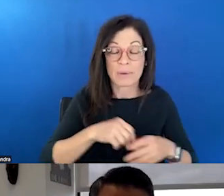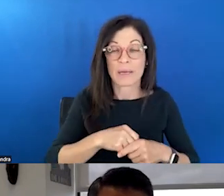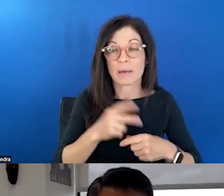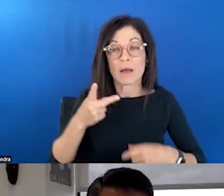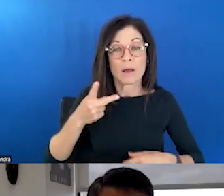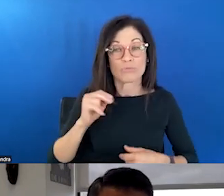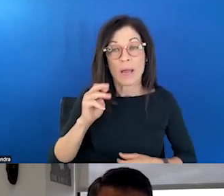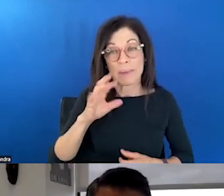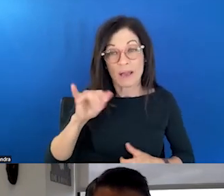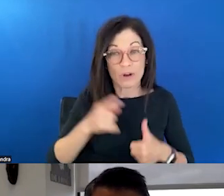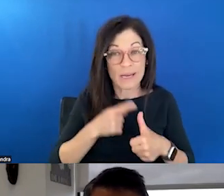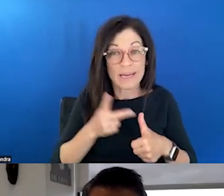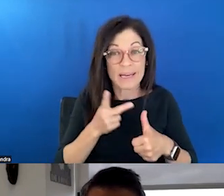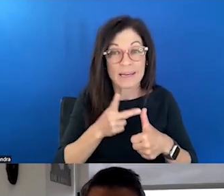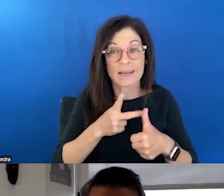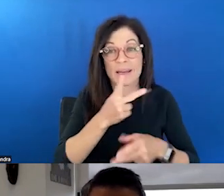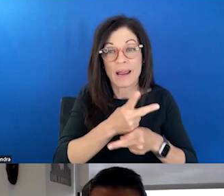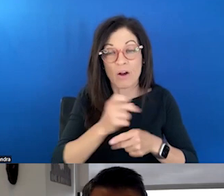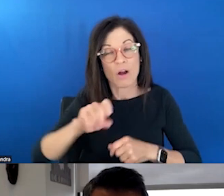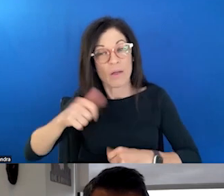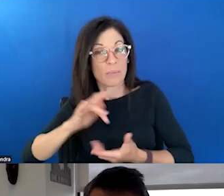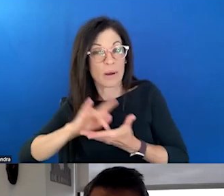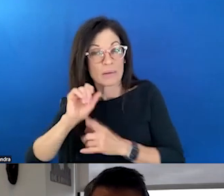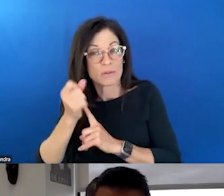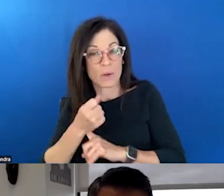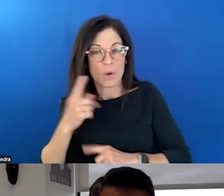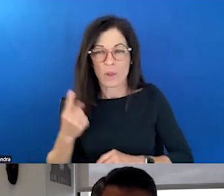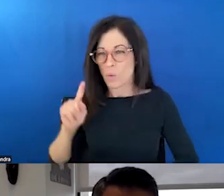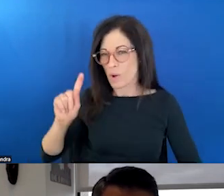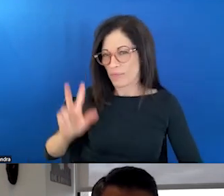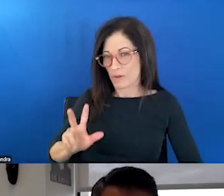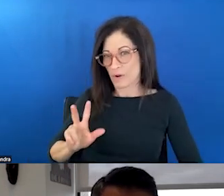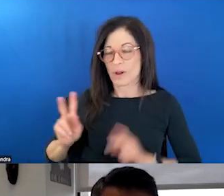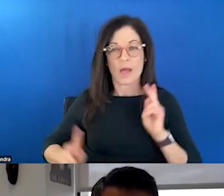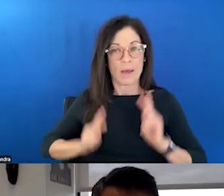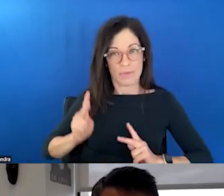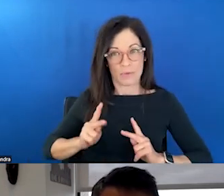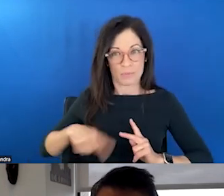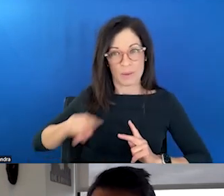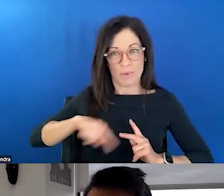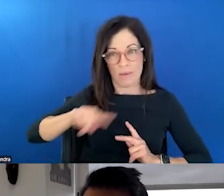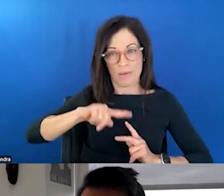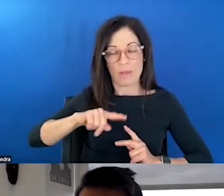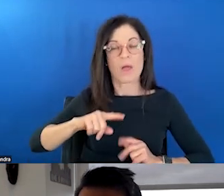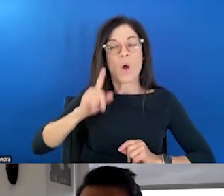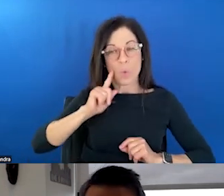OTHER MEDICAL SETTINGS AND ONLY ABOUT A THIRD OF PEOPLE EVER GET TO BEHAVIORAL HEALTH SERVICES BEFORE THEY DIE BY SUICIDE.